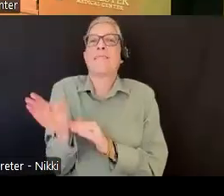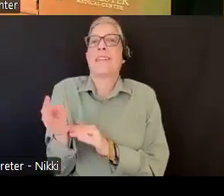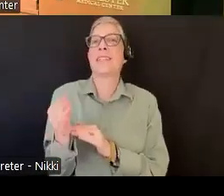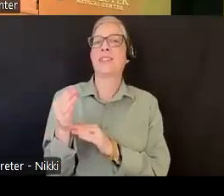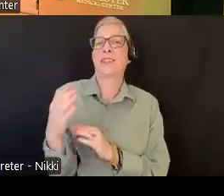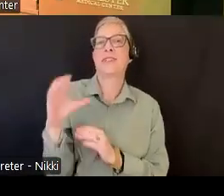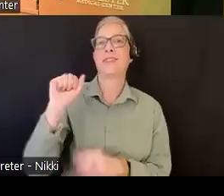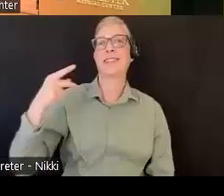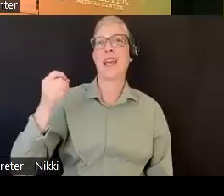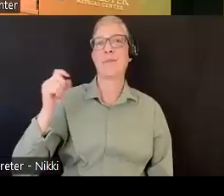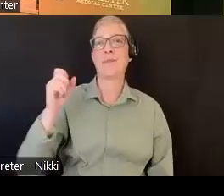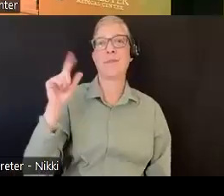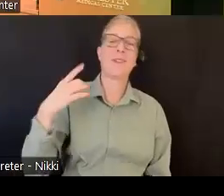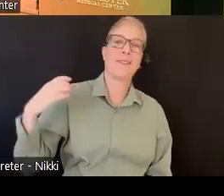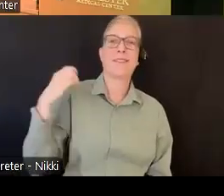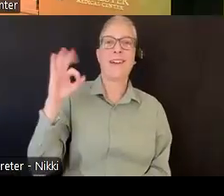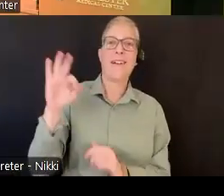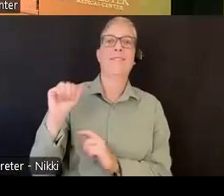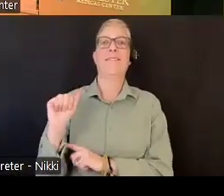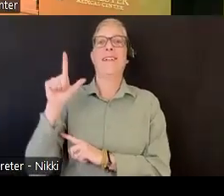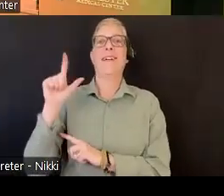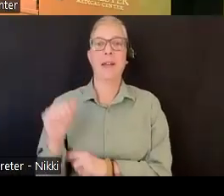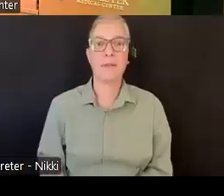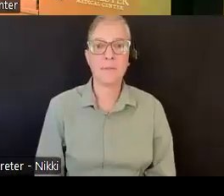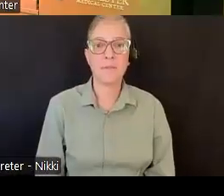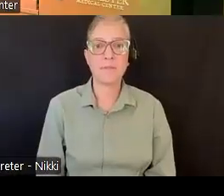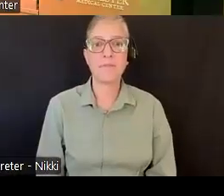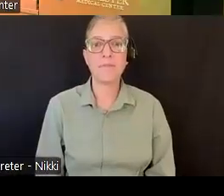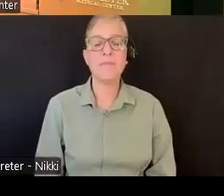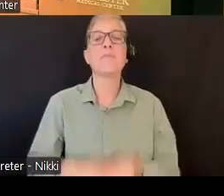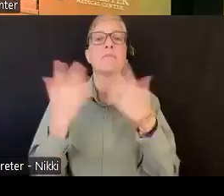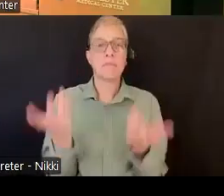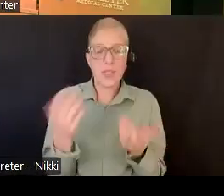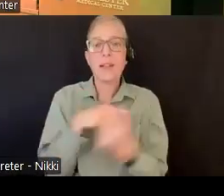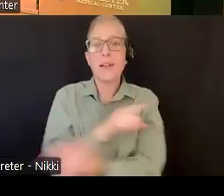gave me a number for a local pastor and a woman who was running a nonprofit. I was just kind of